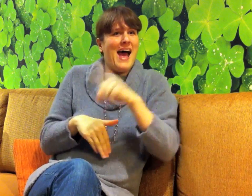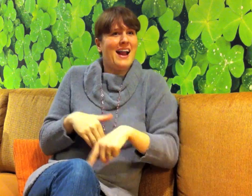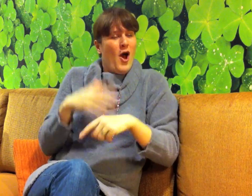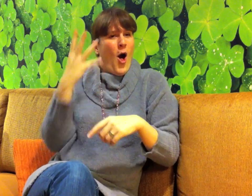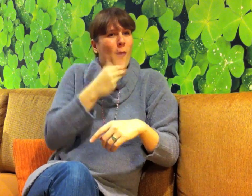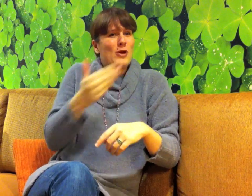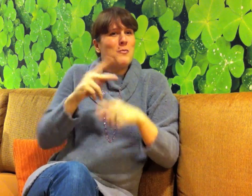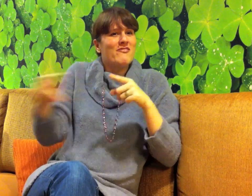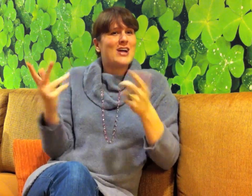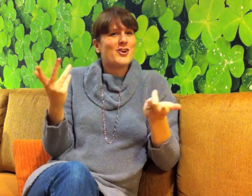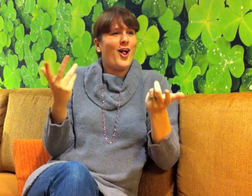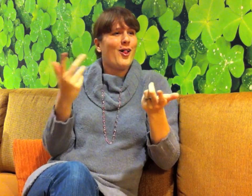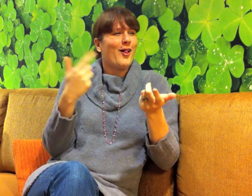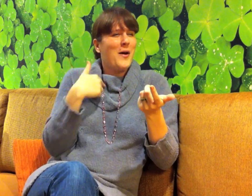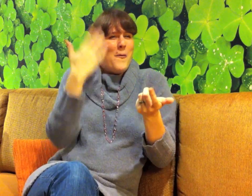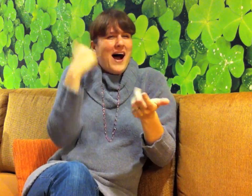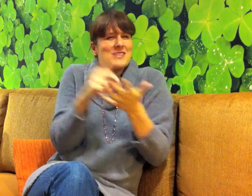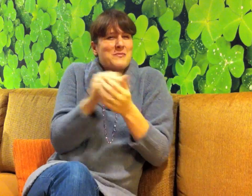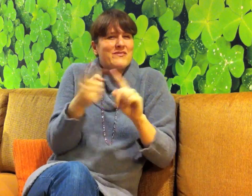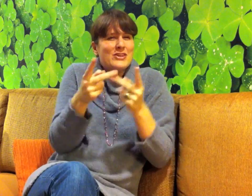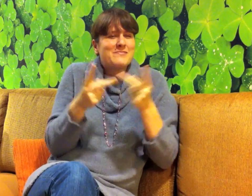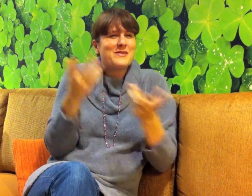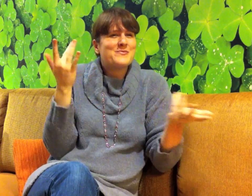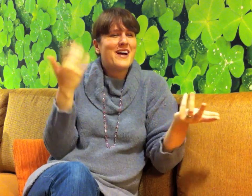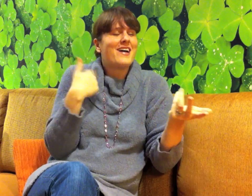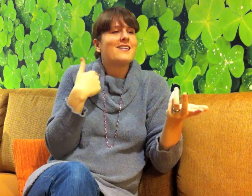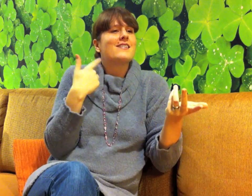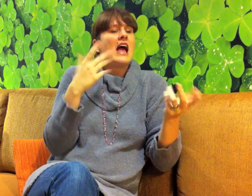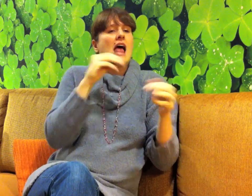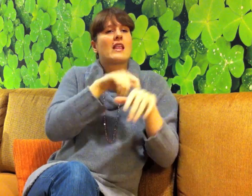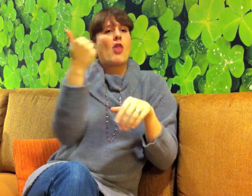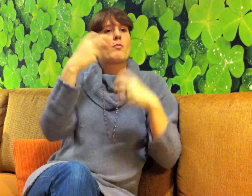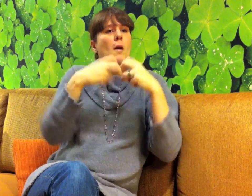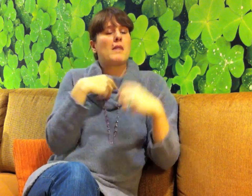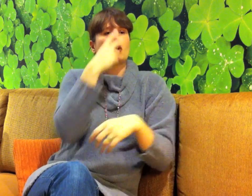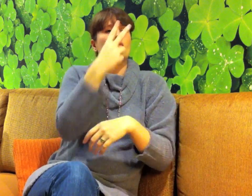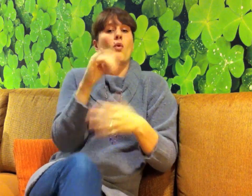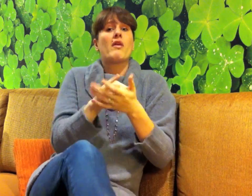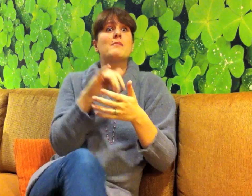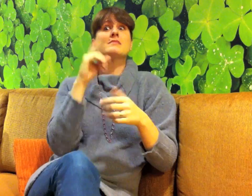they are all professionals. Why discriminate in the first place? The other problem I saw was that